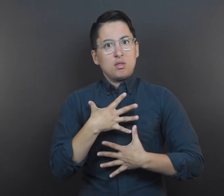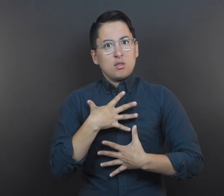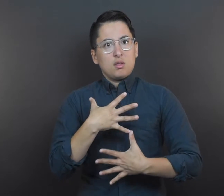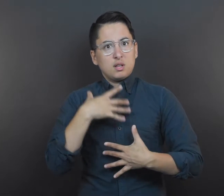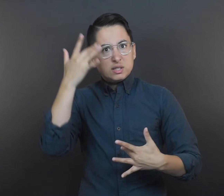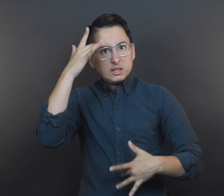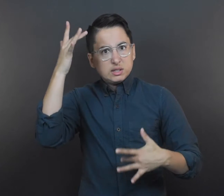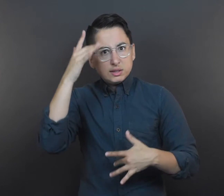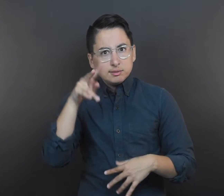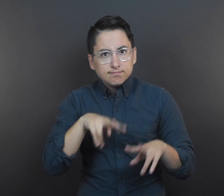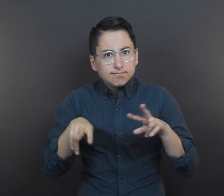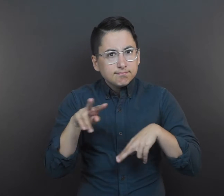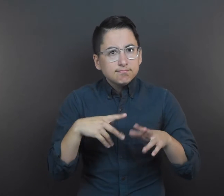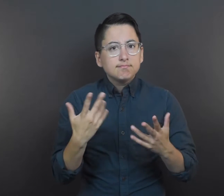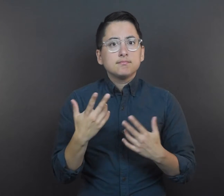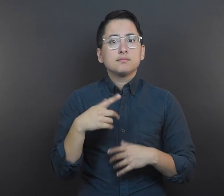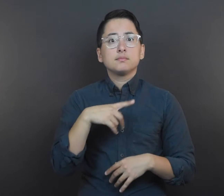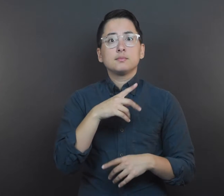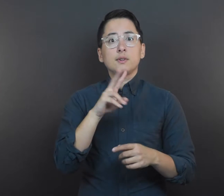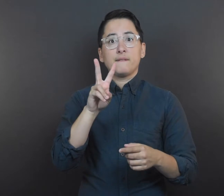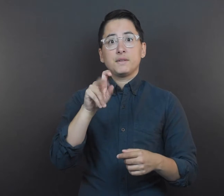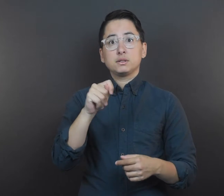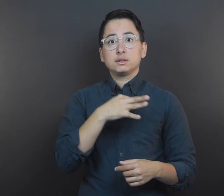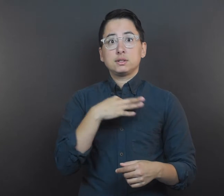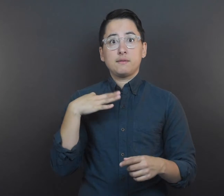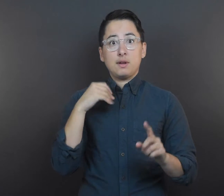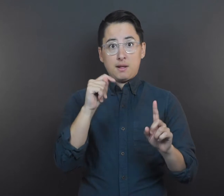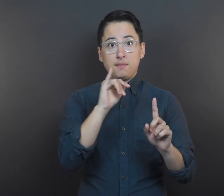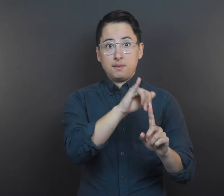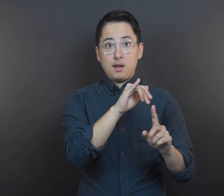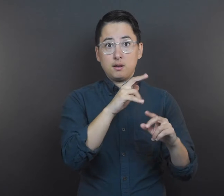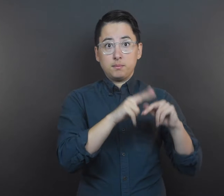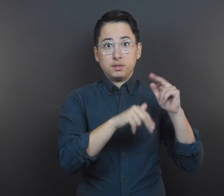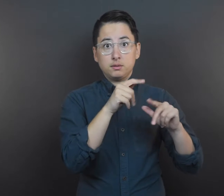Aquarium veterinary staff first contacted the State Veterinarian’s office and then